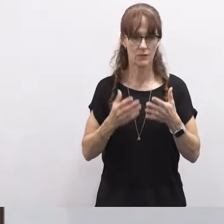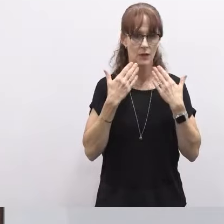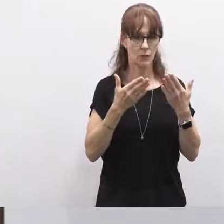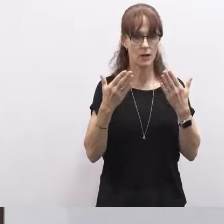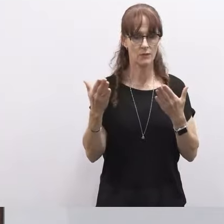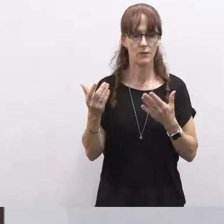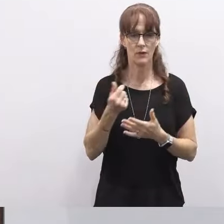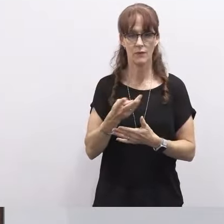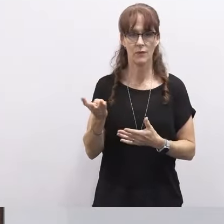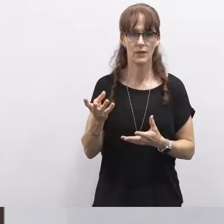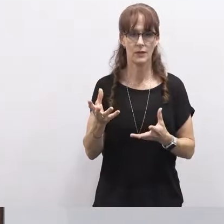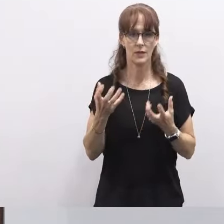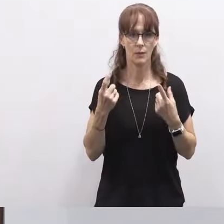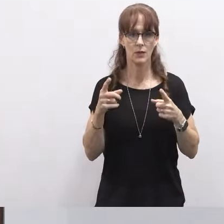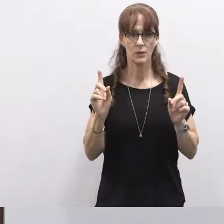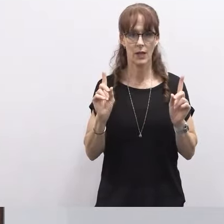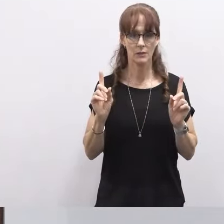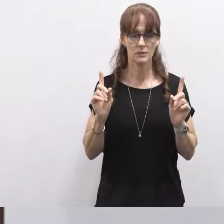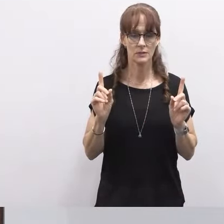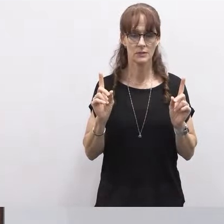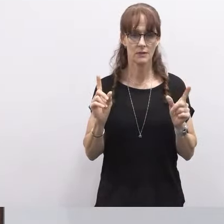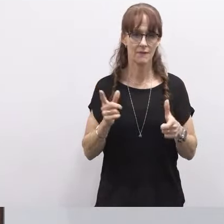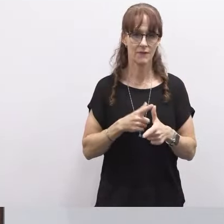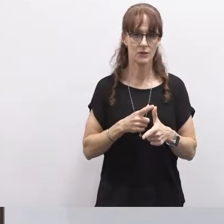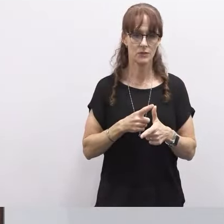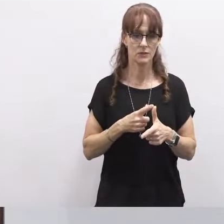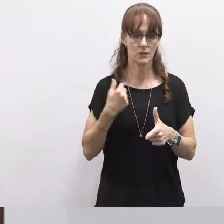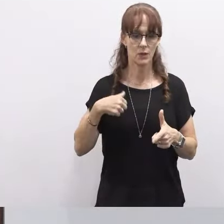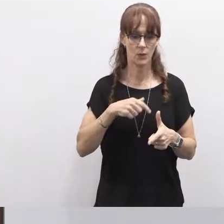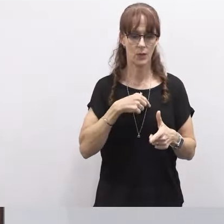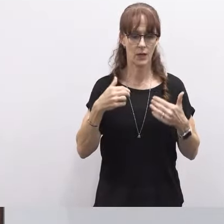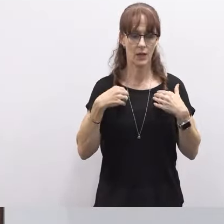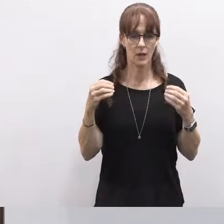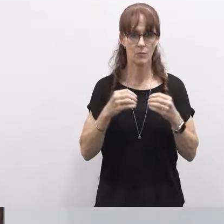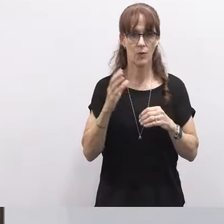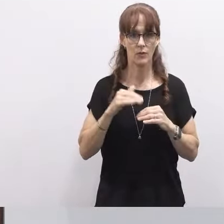and a few things I'd like to announce. The first is that we had more than 360